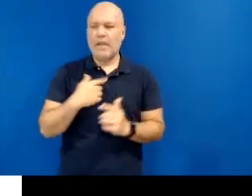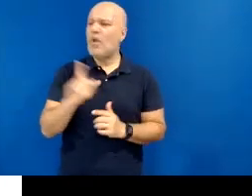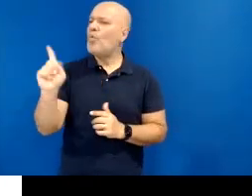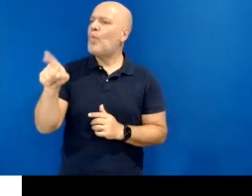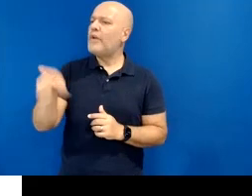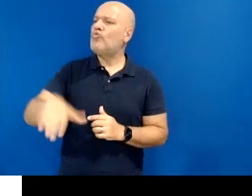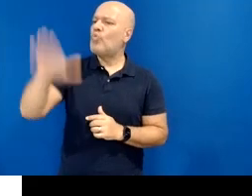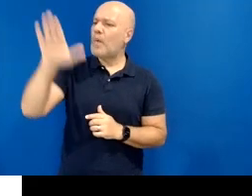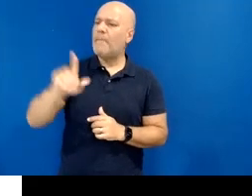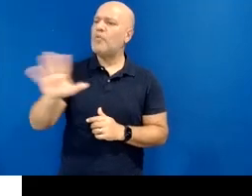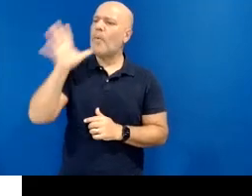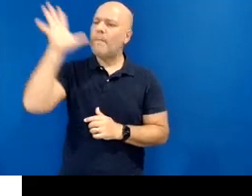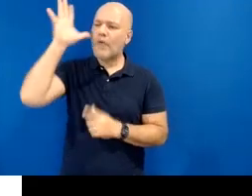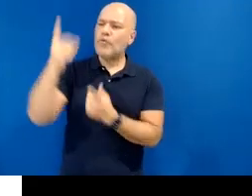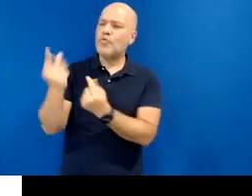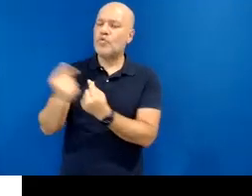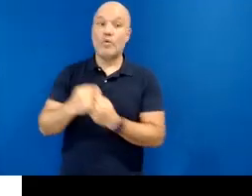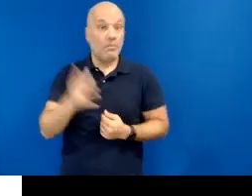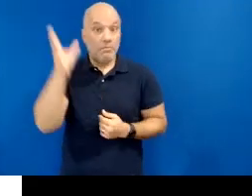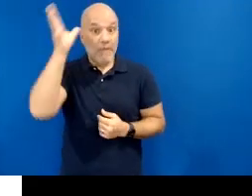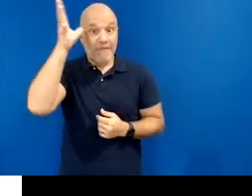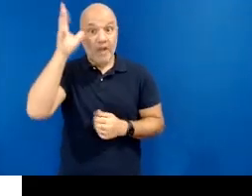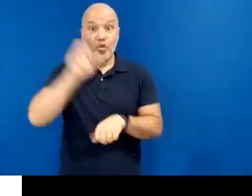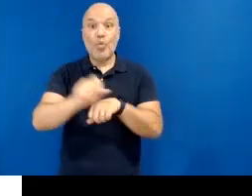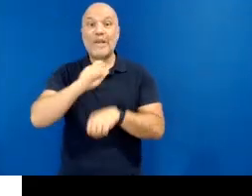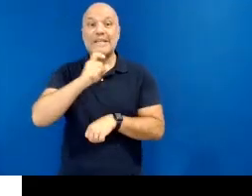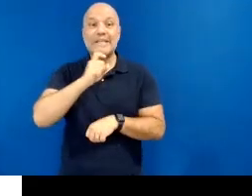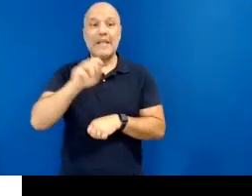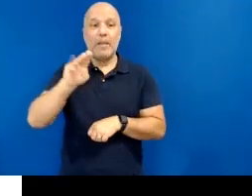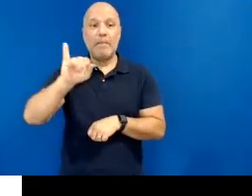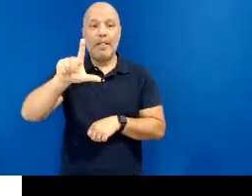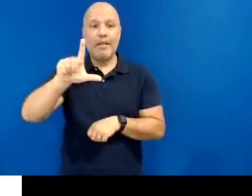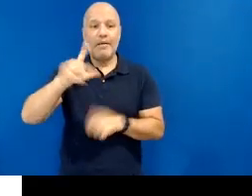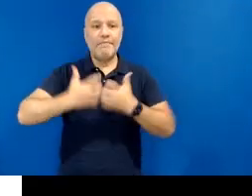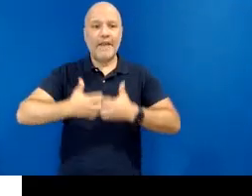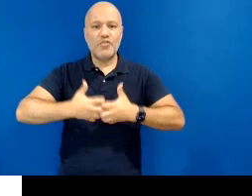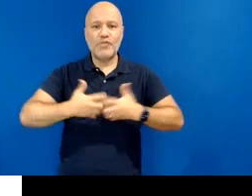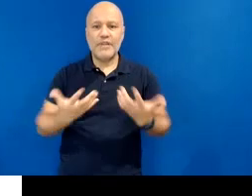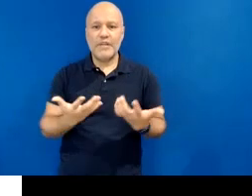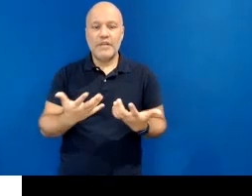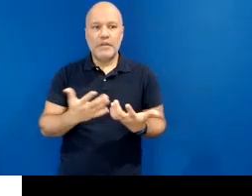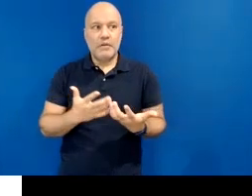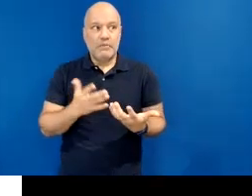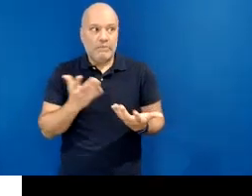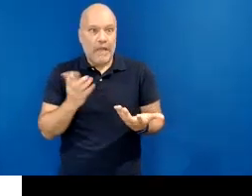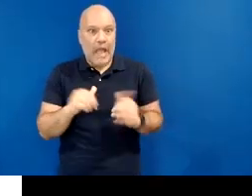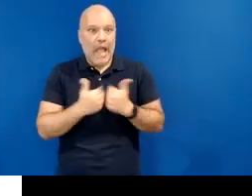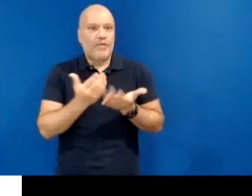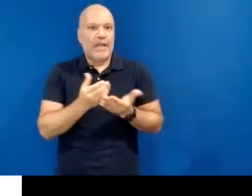What did your parents do? You know, my father was a steel mill worker. Let's talk about how that can contribute to looking at, you know,